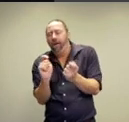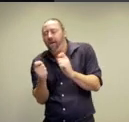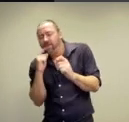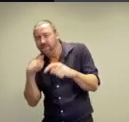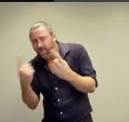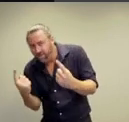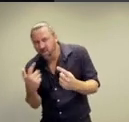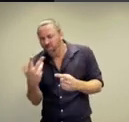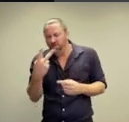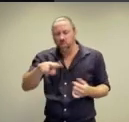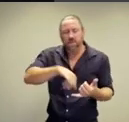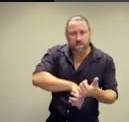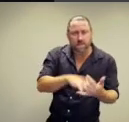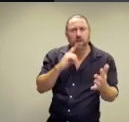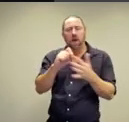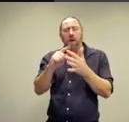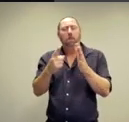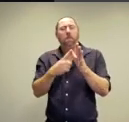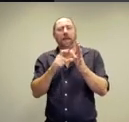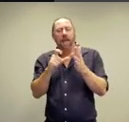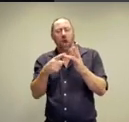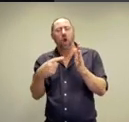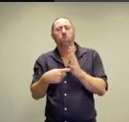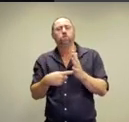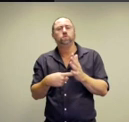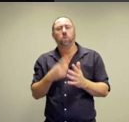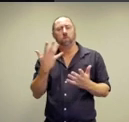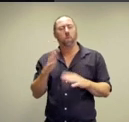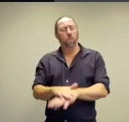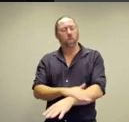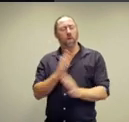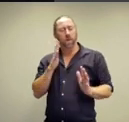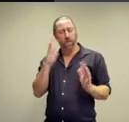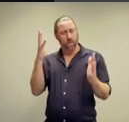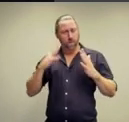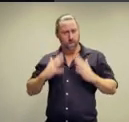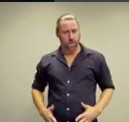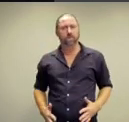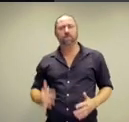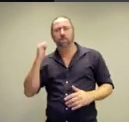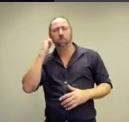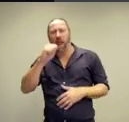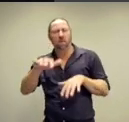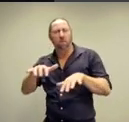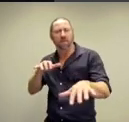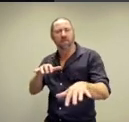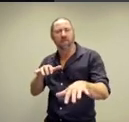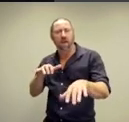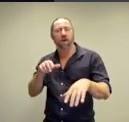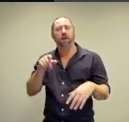slightly, they wore more a pea coat style than the jacket with a sleeker finish. The